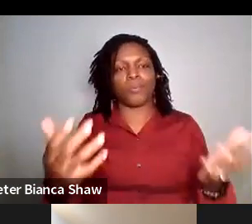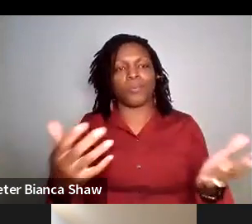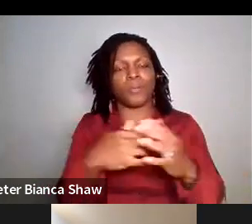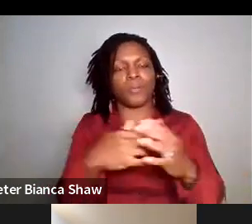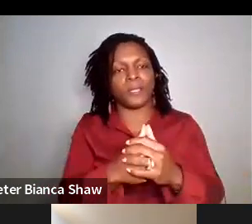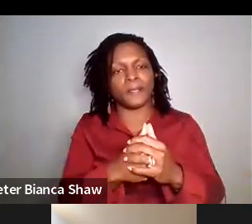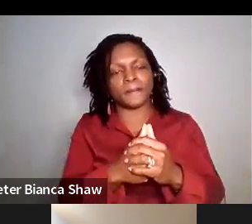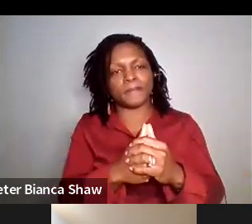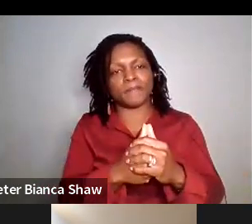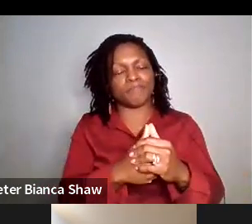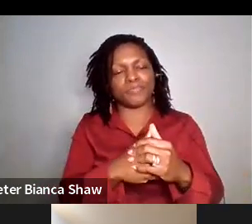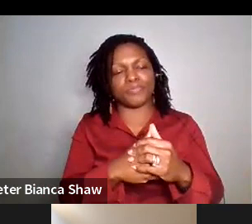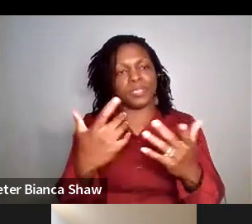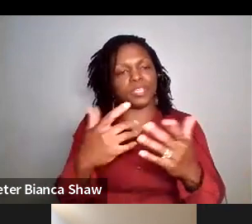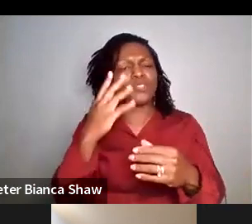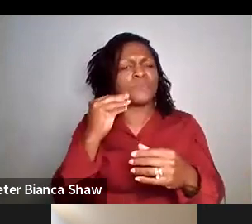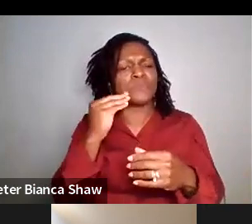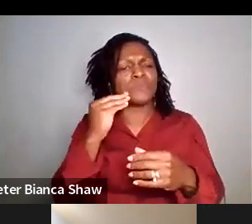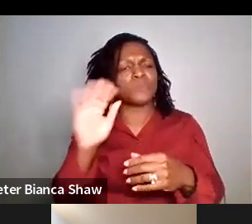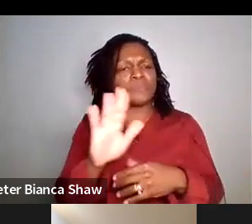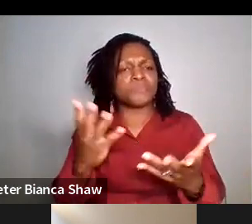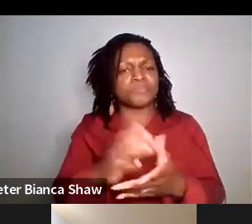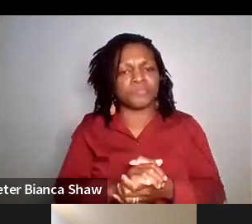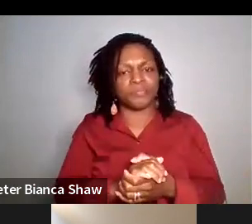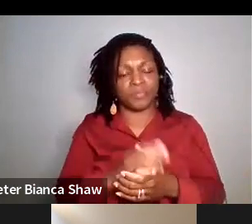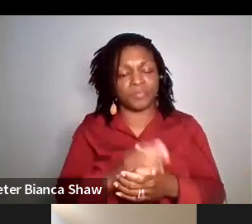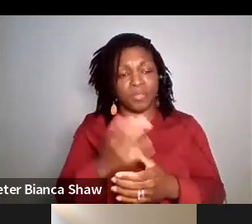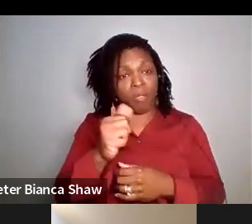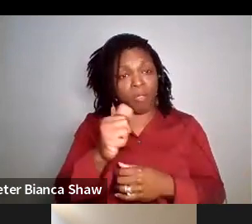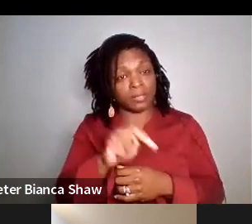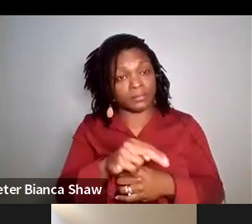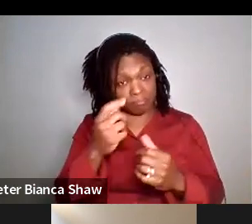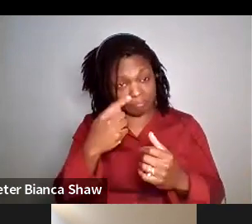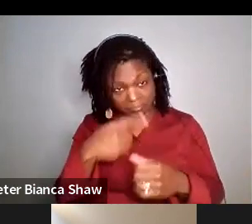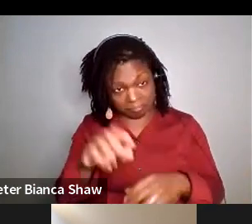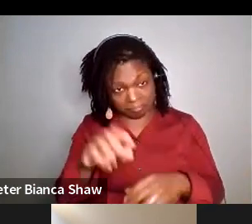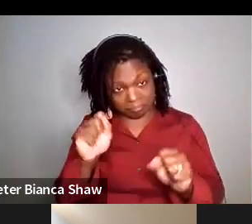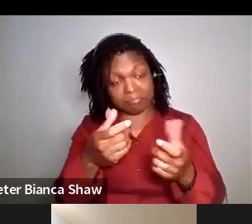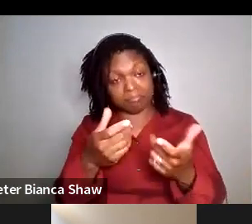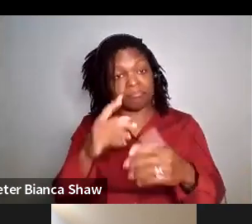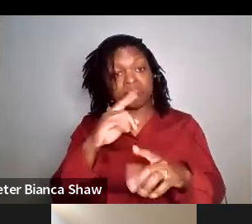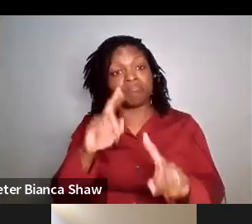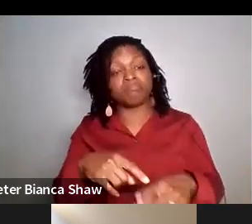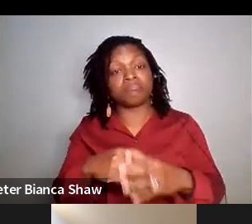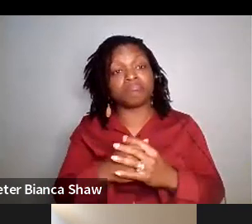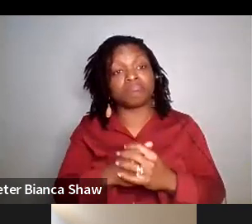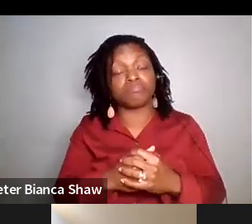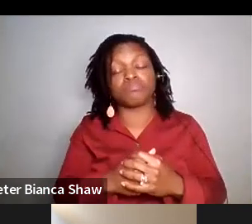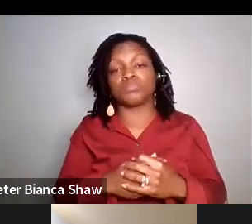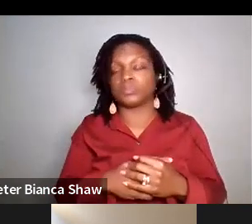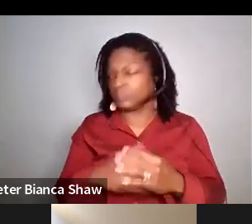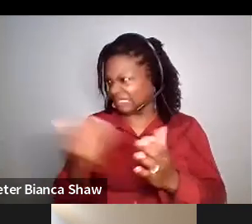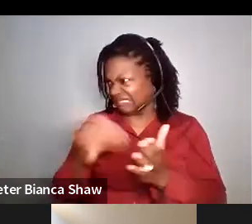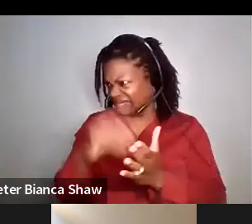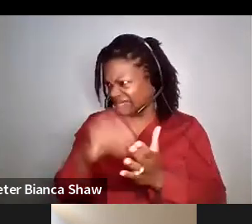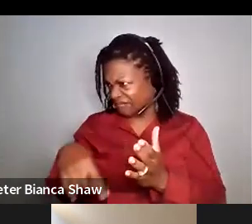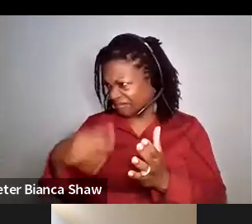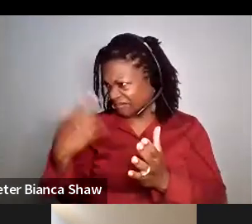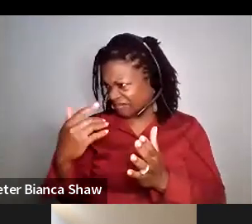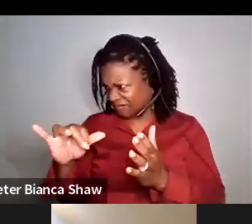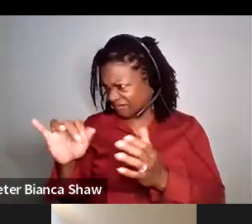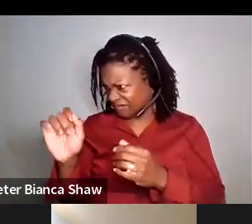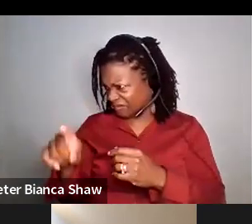I'm sorry. could you repeat the question so Jim Mitchell asked what it's like to introduce your child to adults with disabilities similar to theirs.